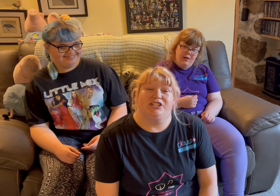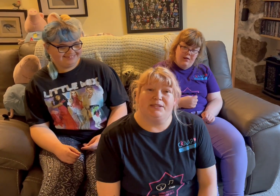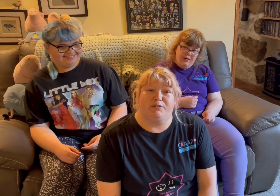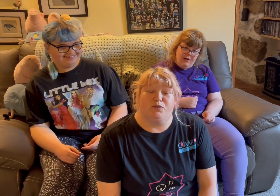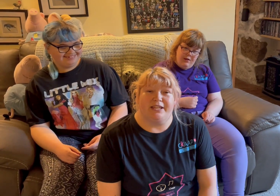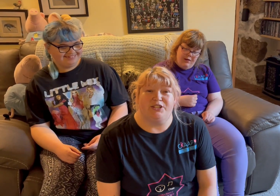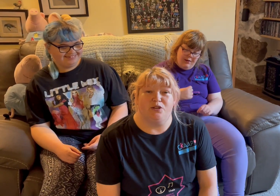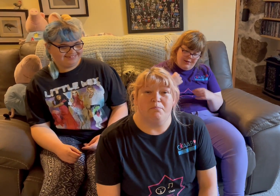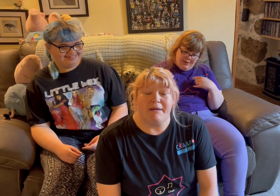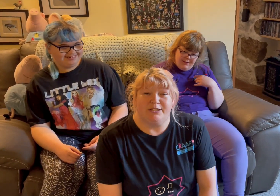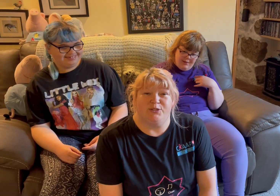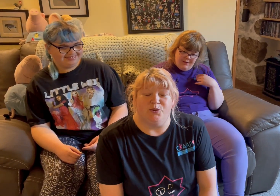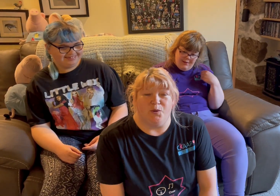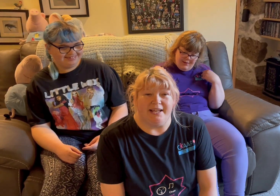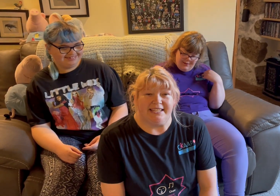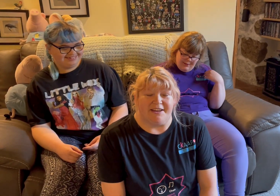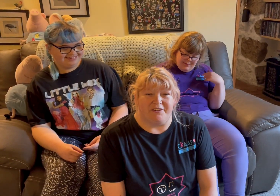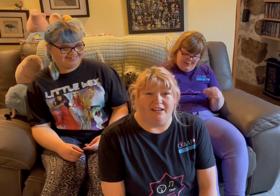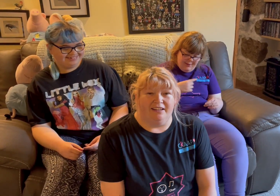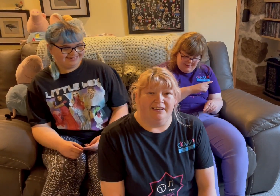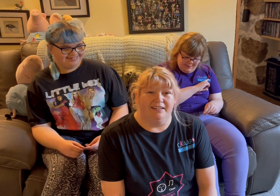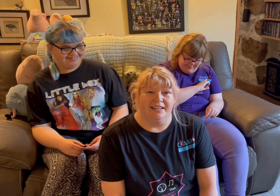Just before they do Makasong choir together.